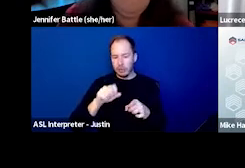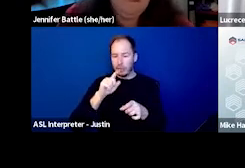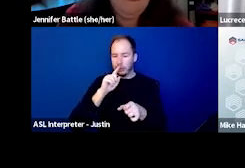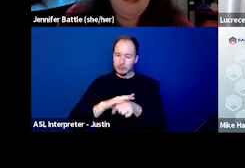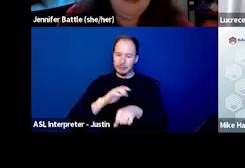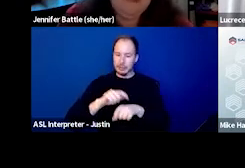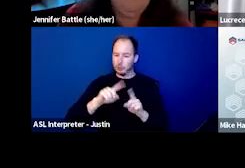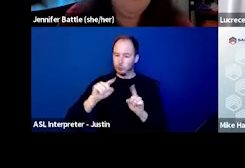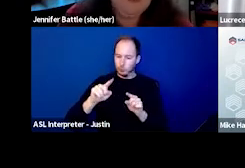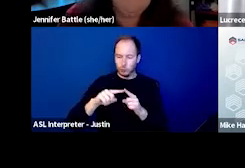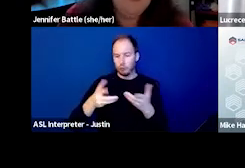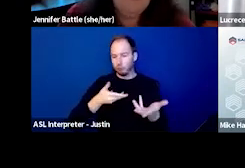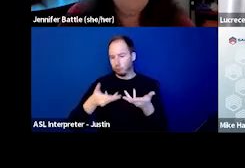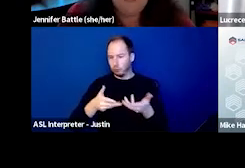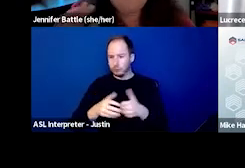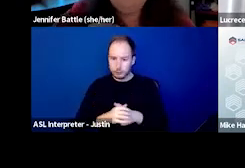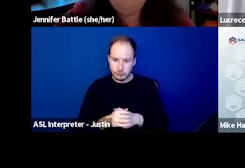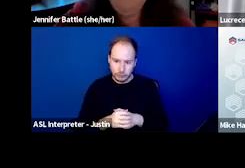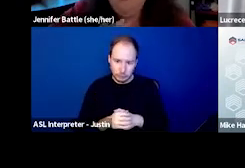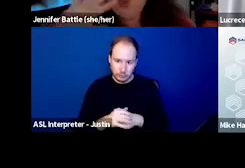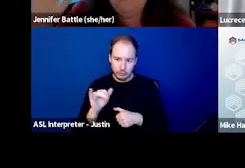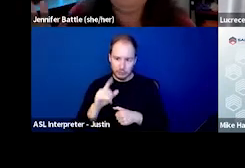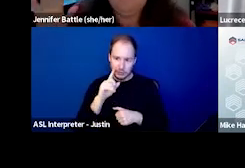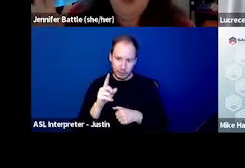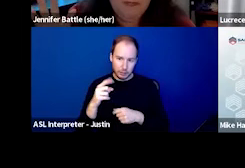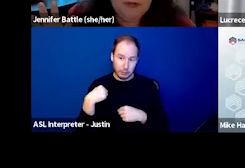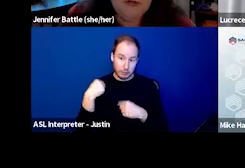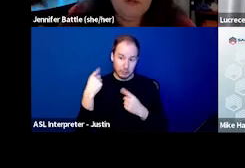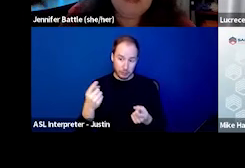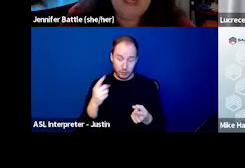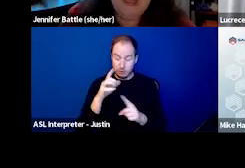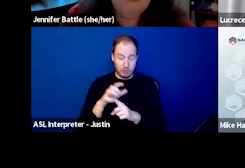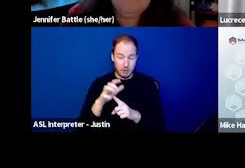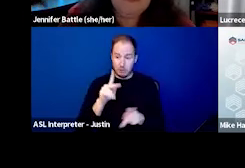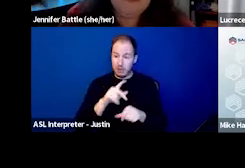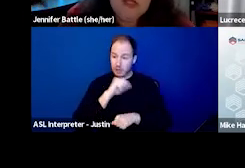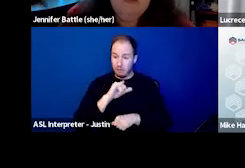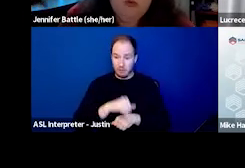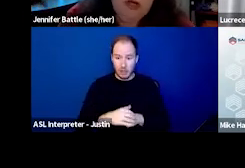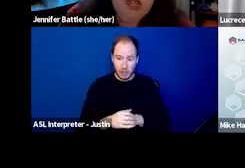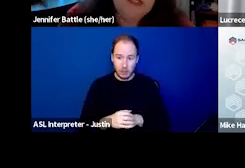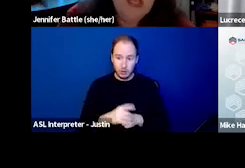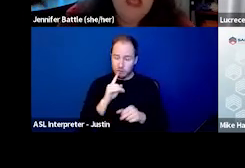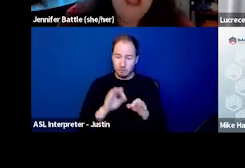if they feel like that's helpful to them. That has been wildly popular with the staff. It has been so important.